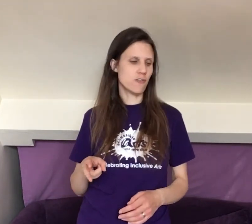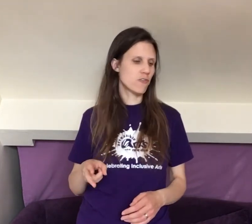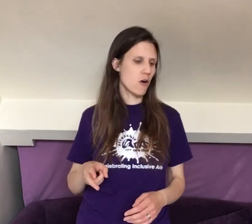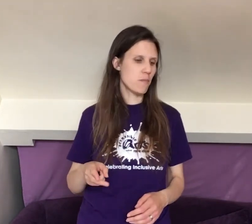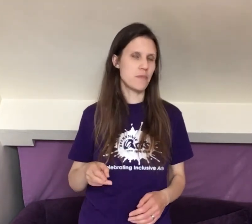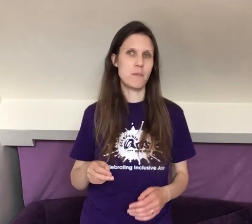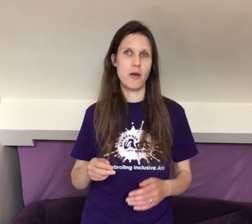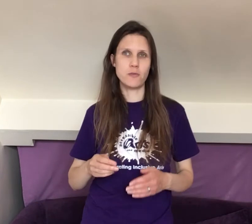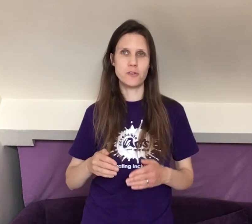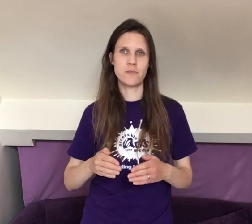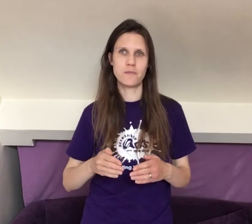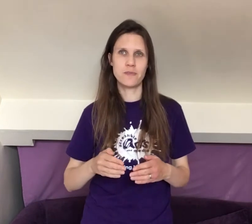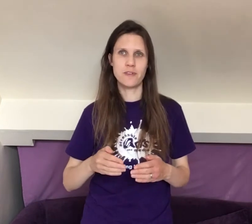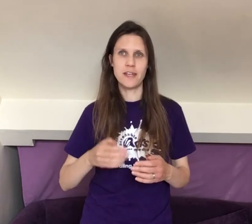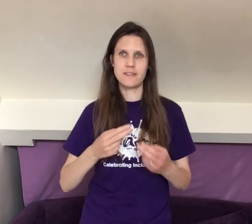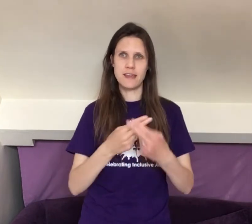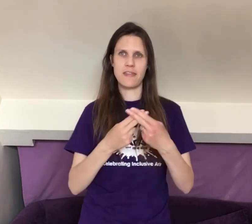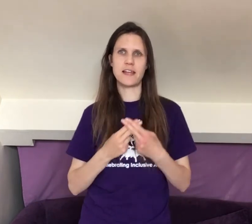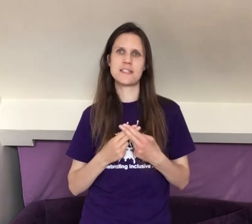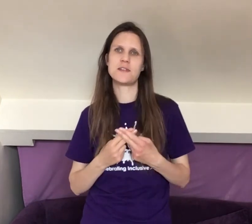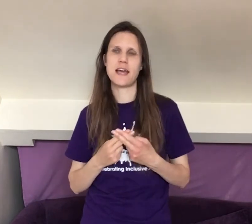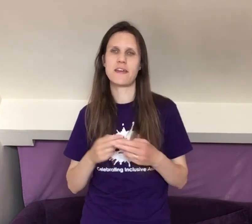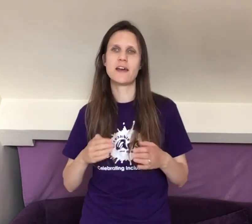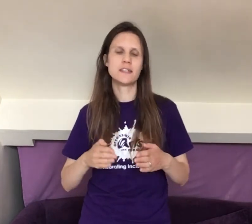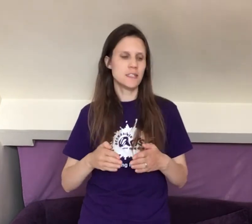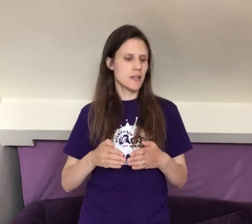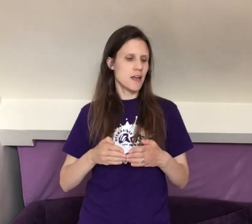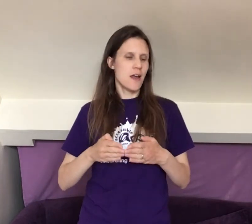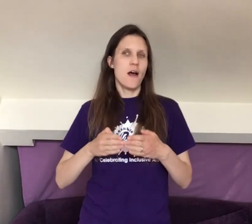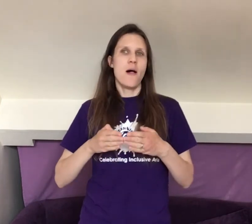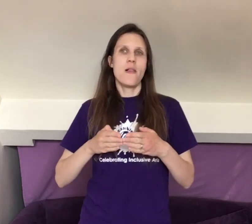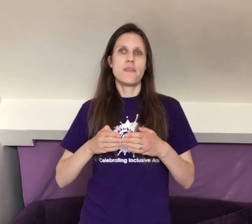So from the boat. Ready? Together, let’s do it together.